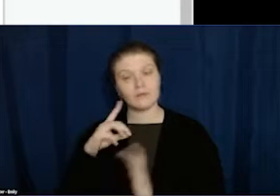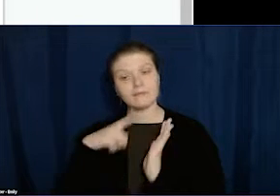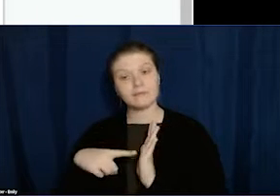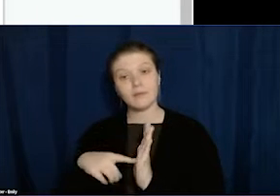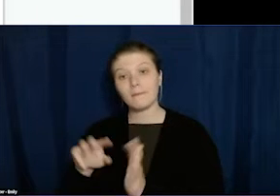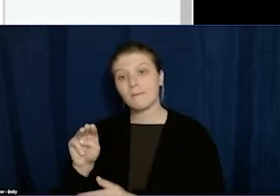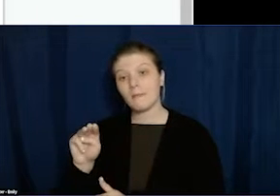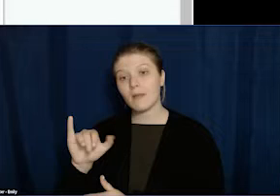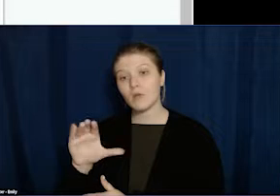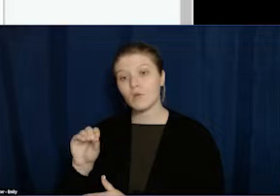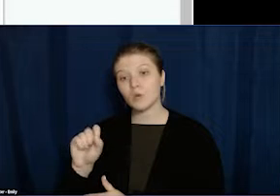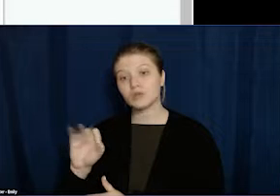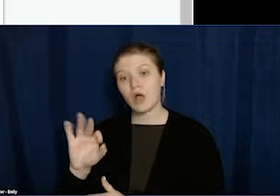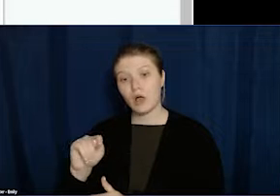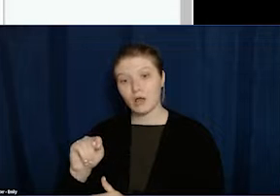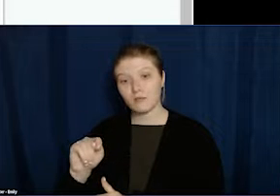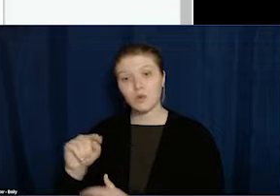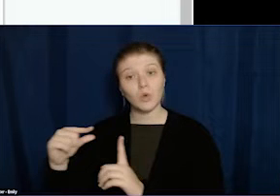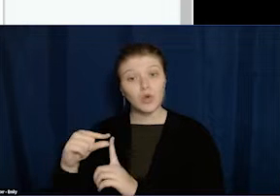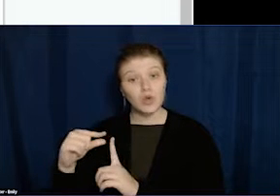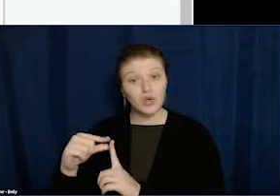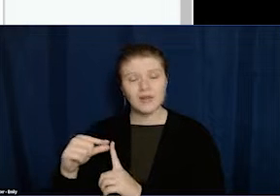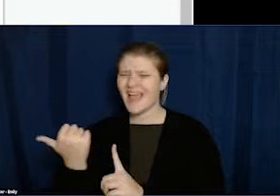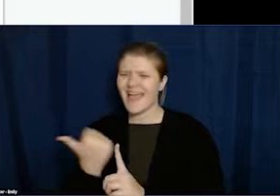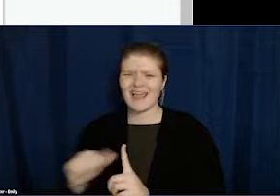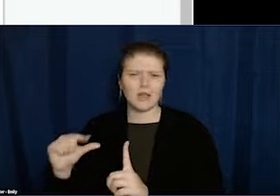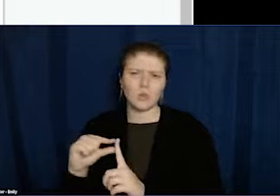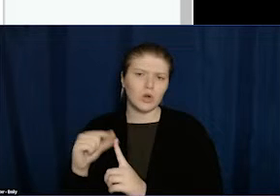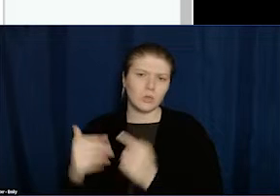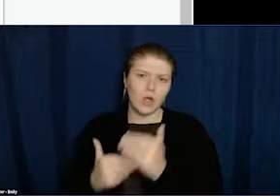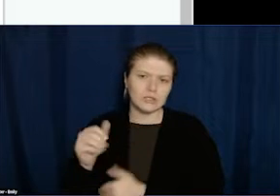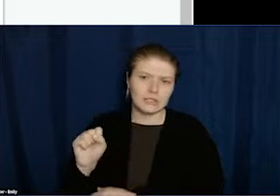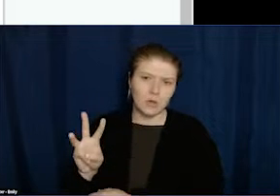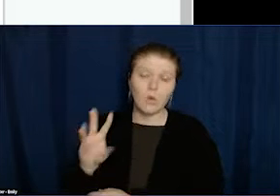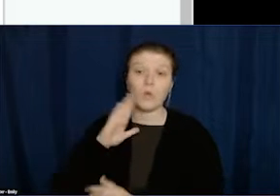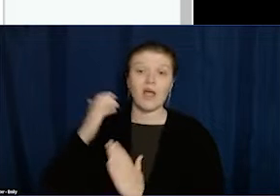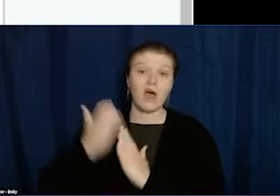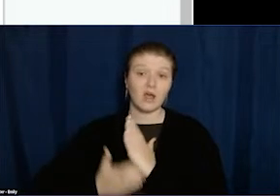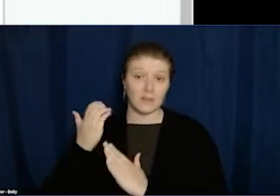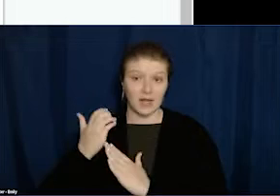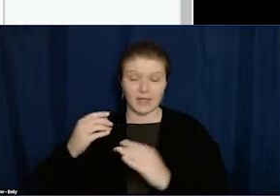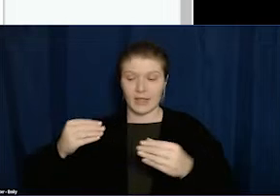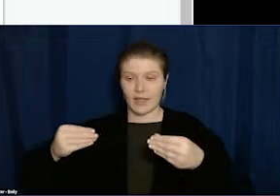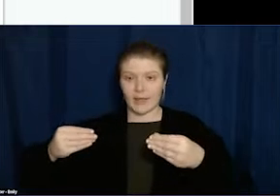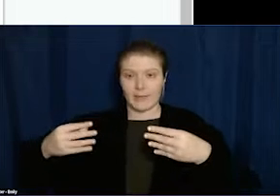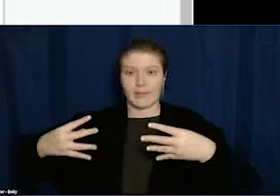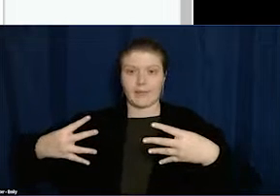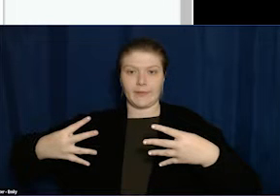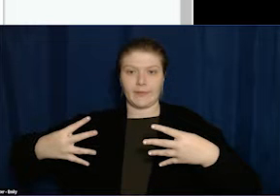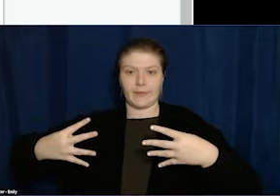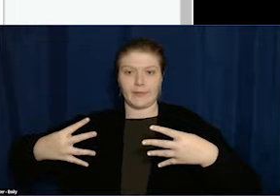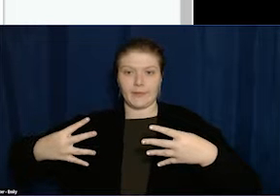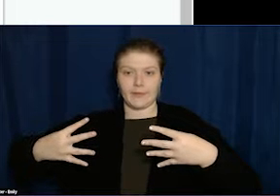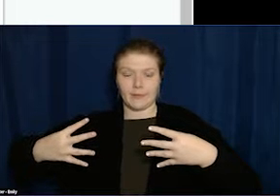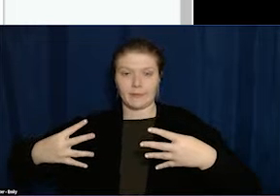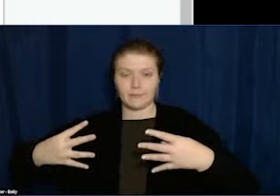word processing software, will automatically space the lines in the document depending